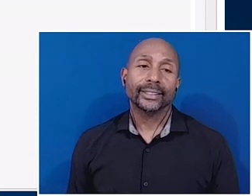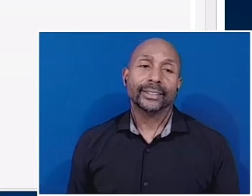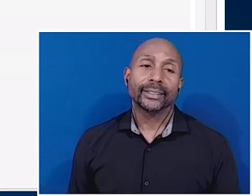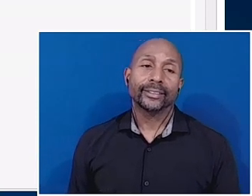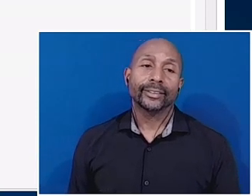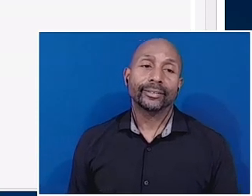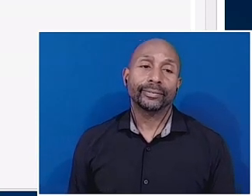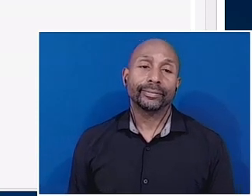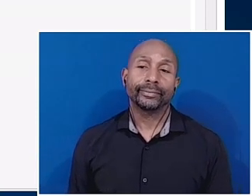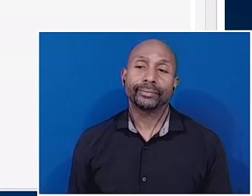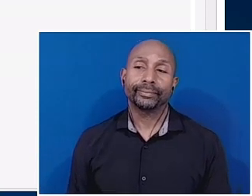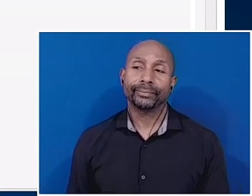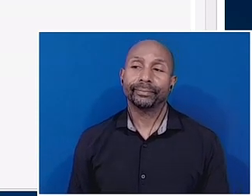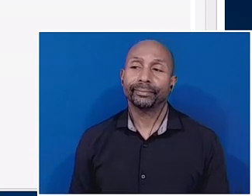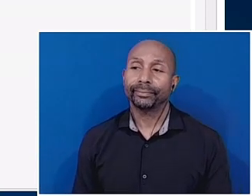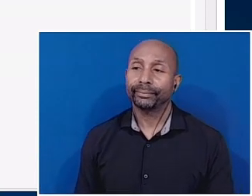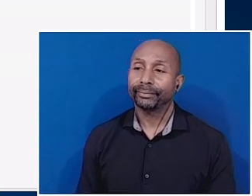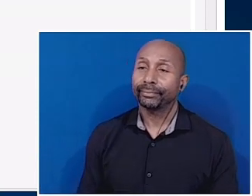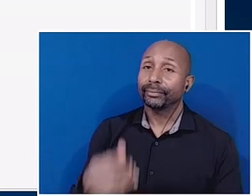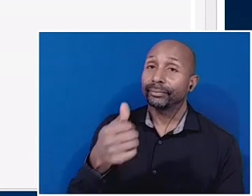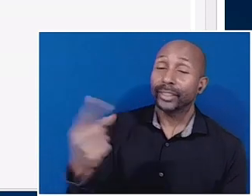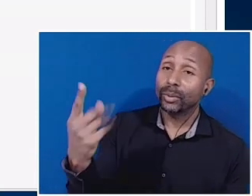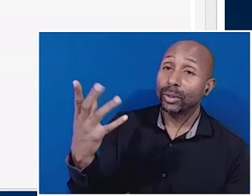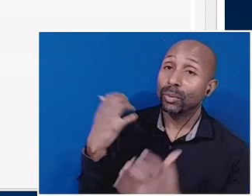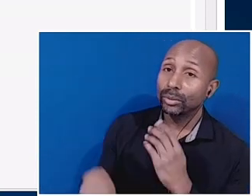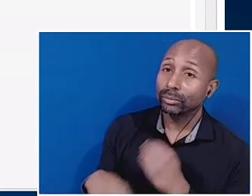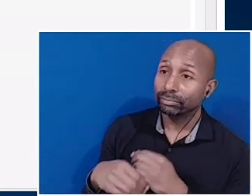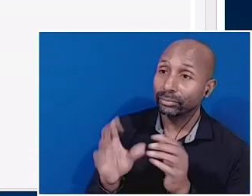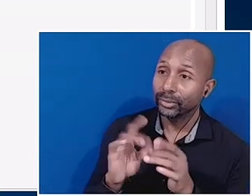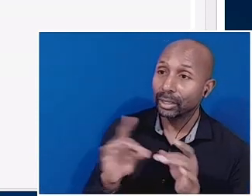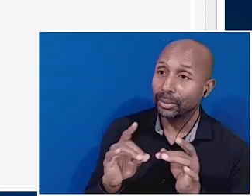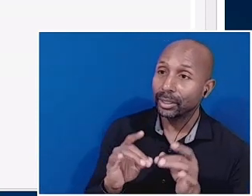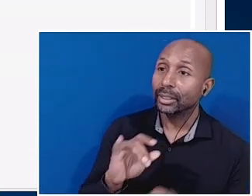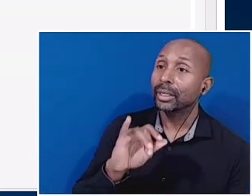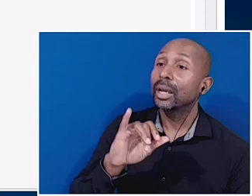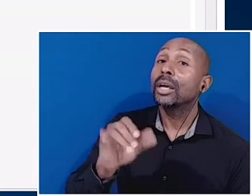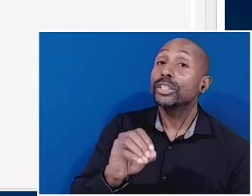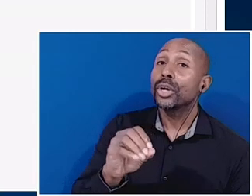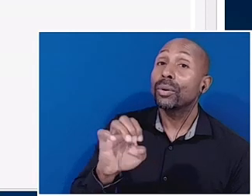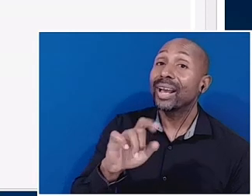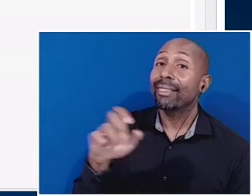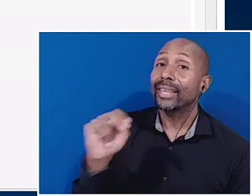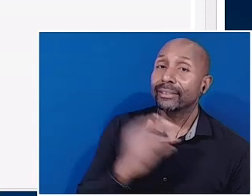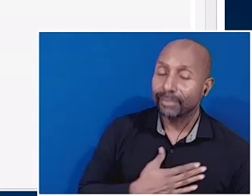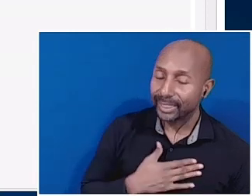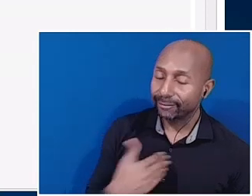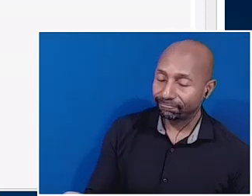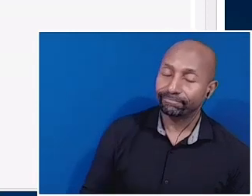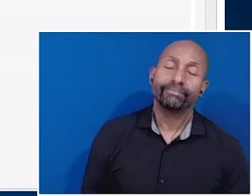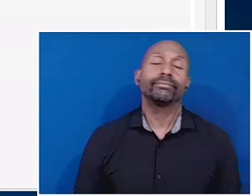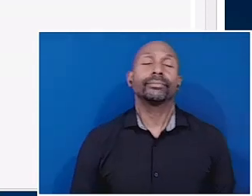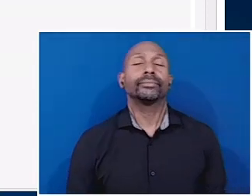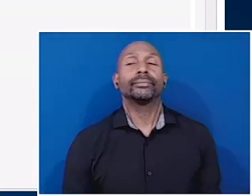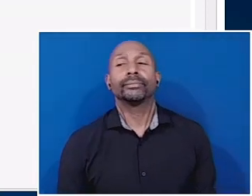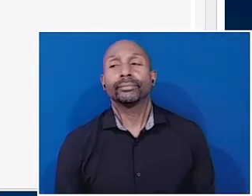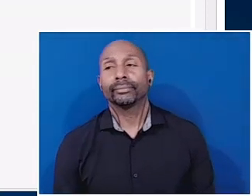Anyone else want to offer any comments or? Yeah, JoEllen, please. So, in listening to this conversation, this